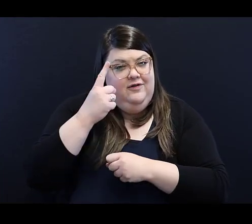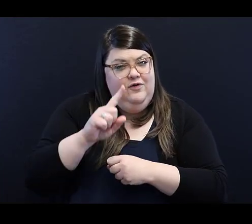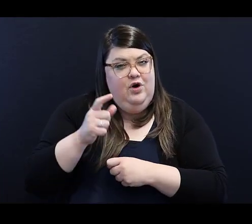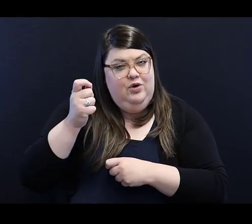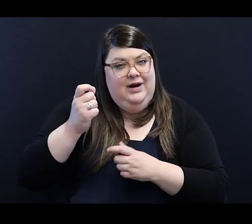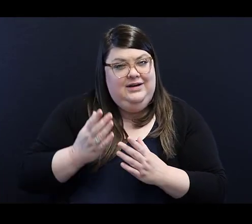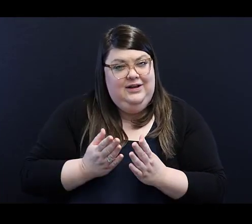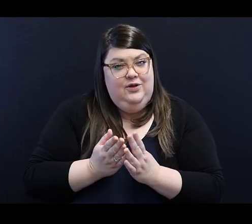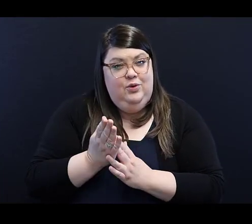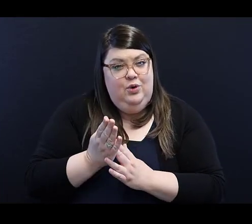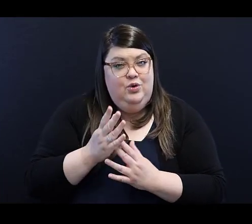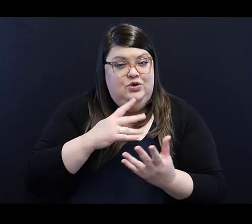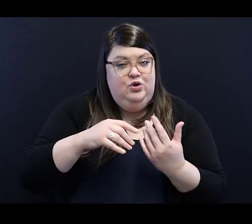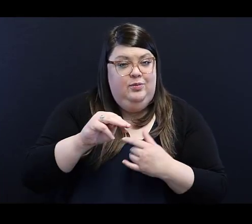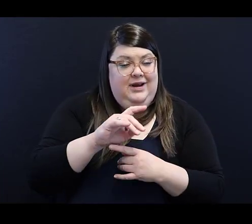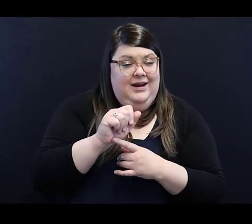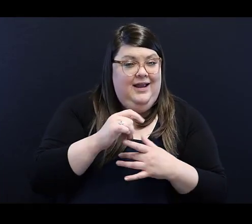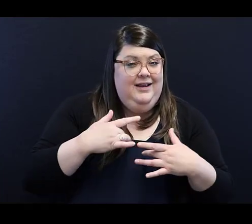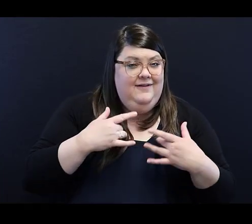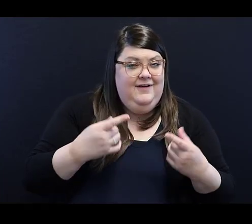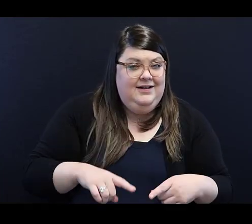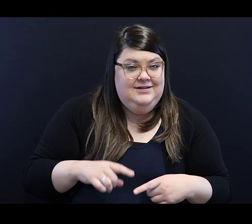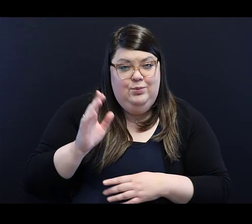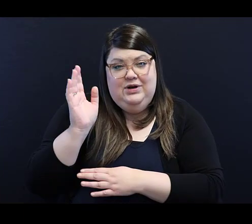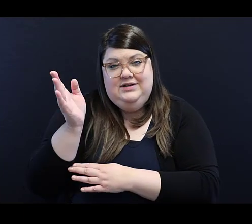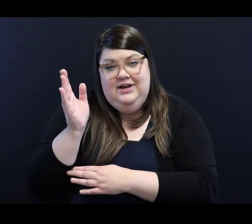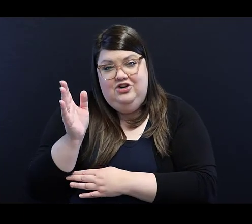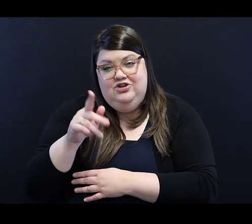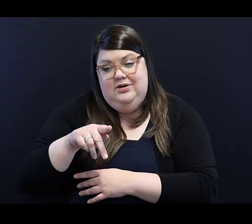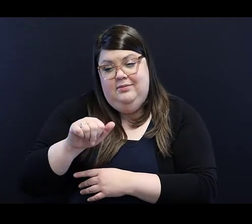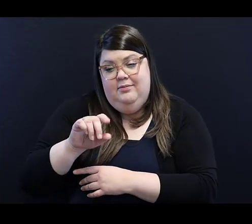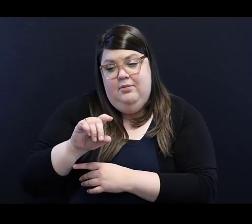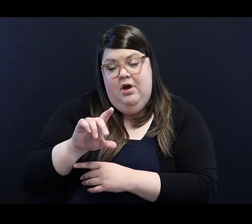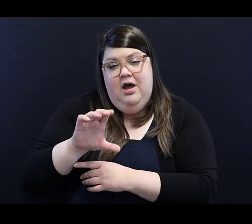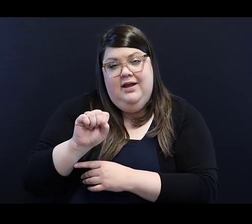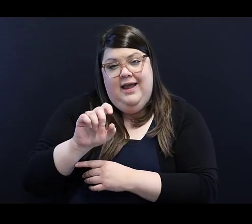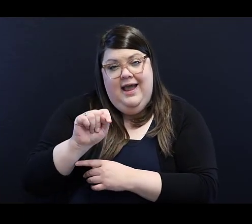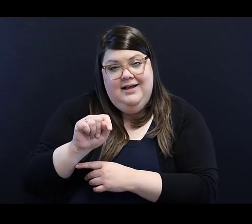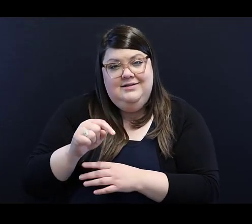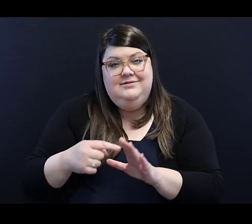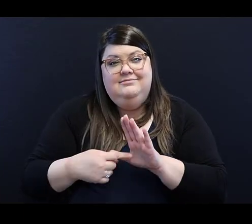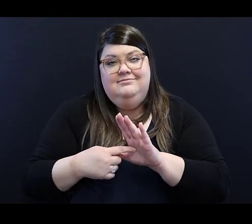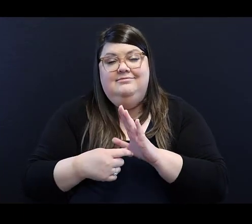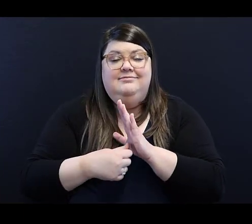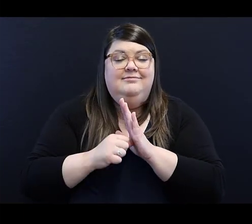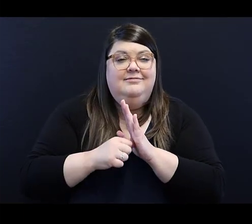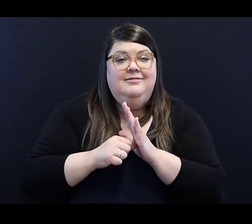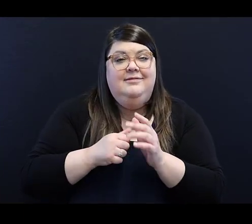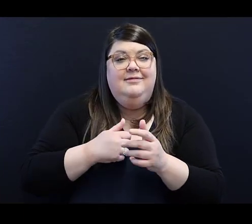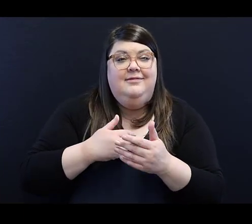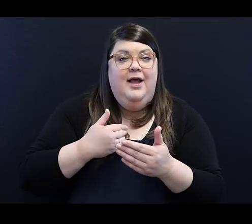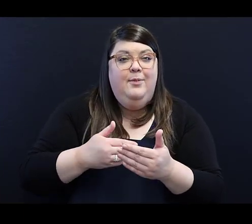social media events, presentations, podcasts, highlighting upcoming events on the NCRTM website,